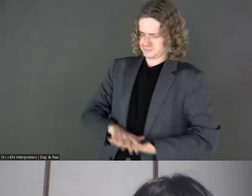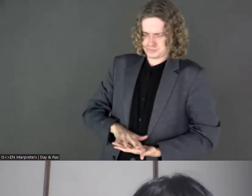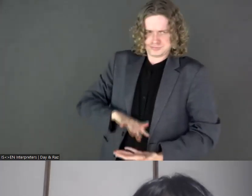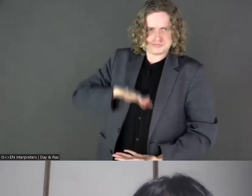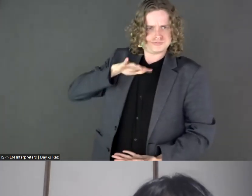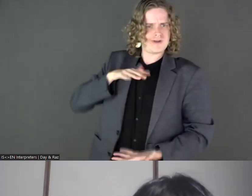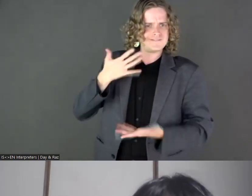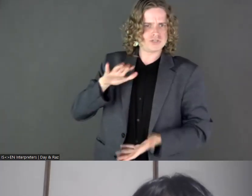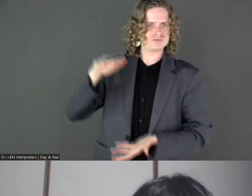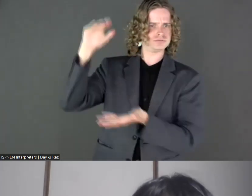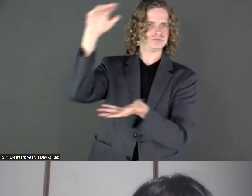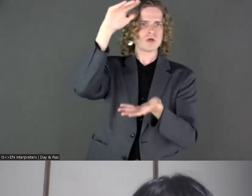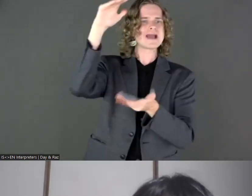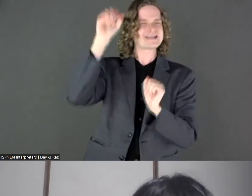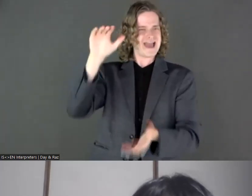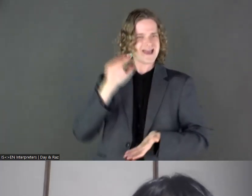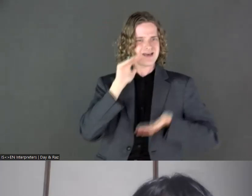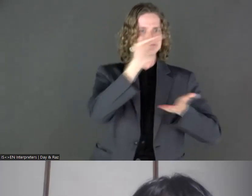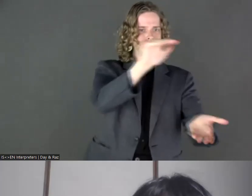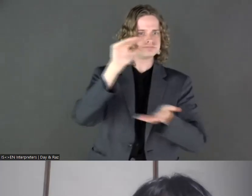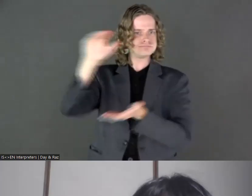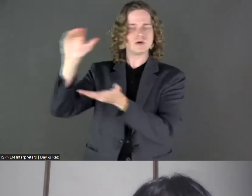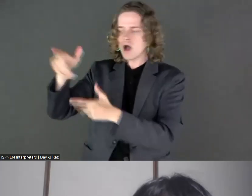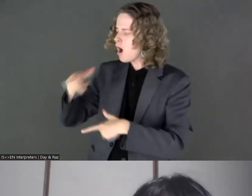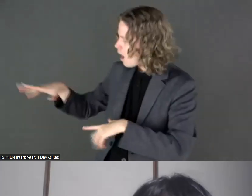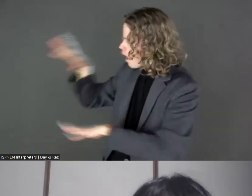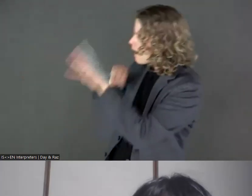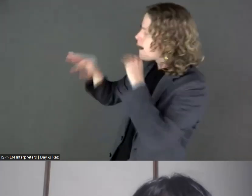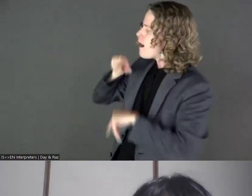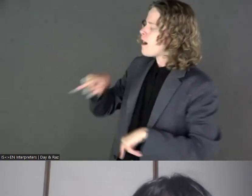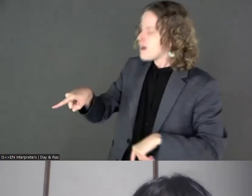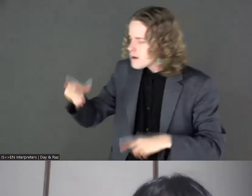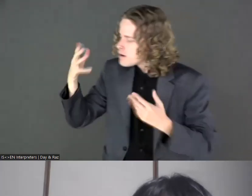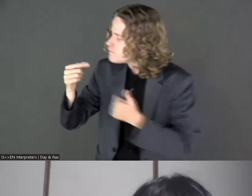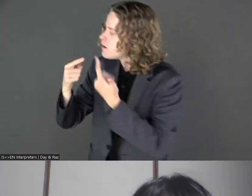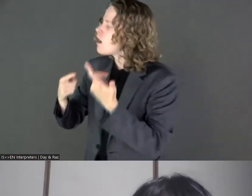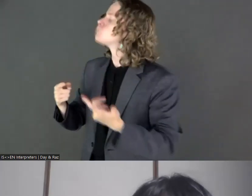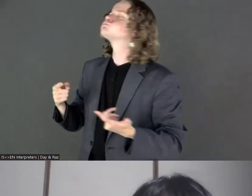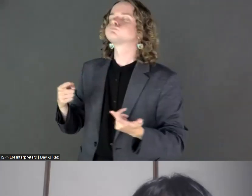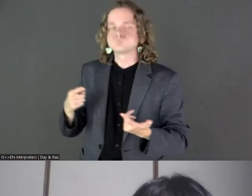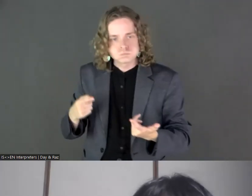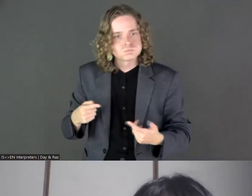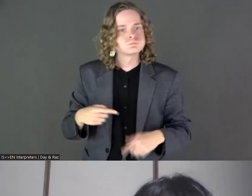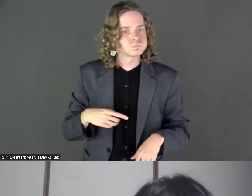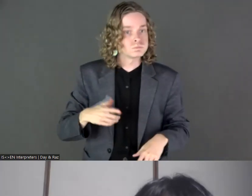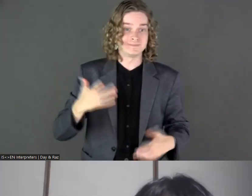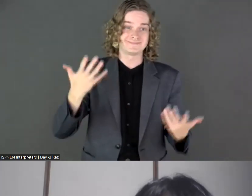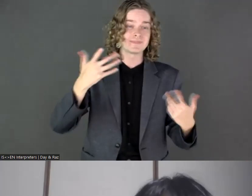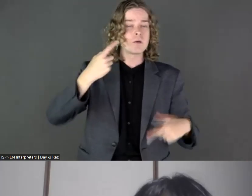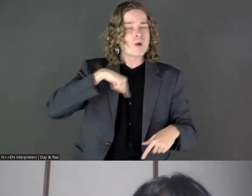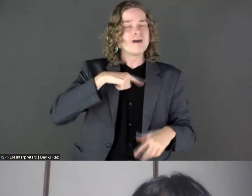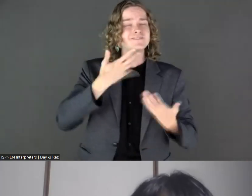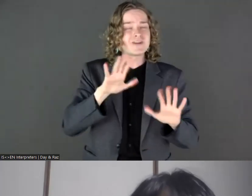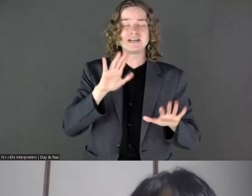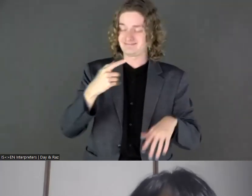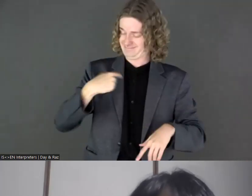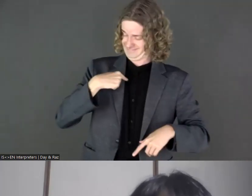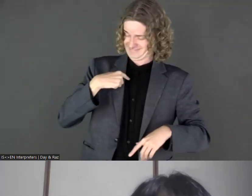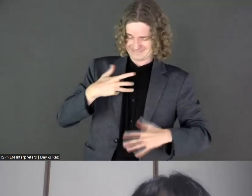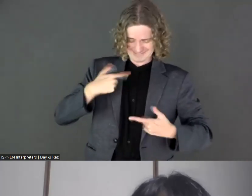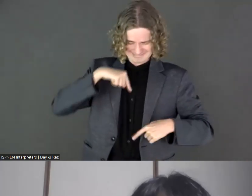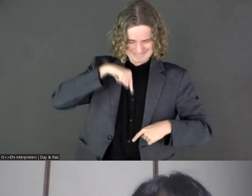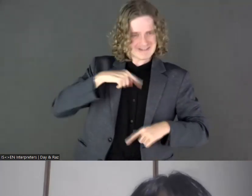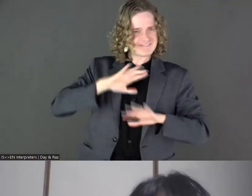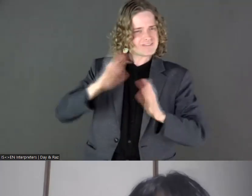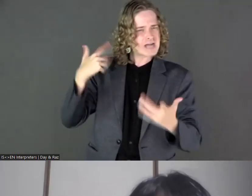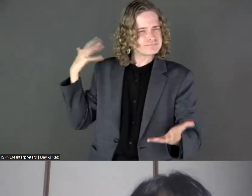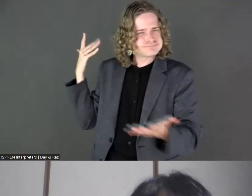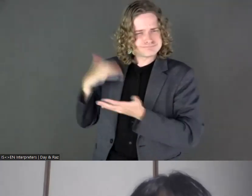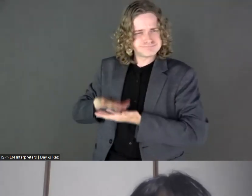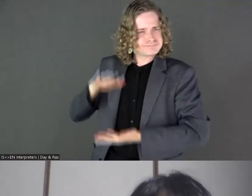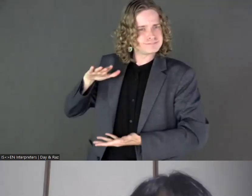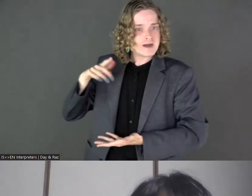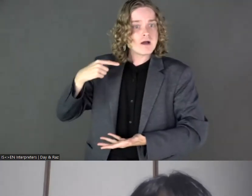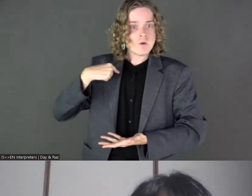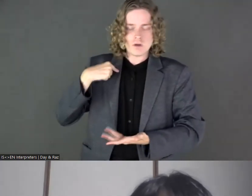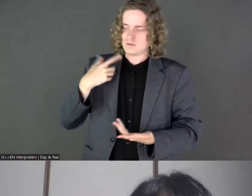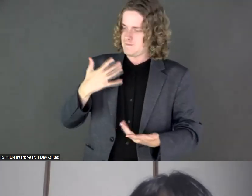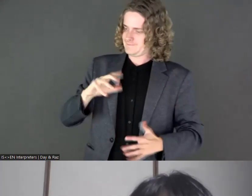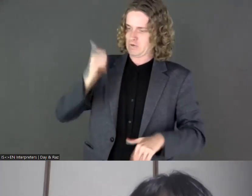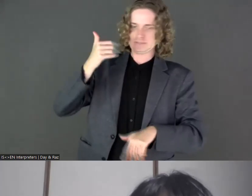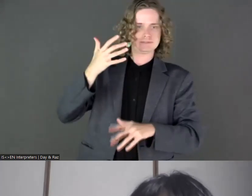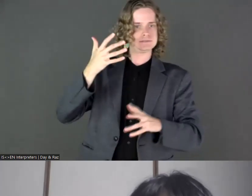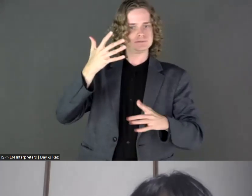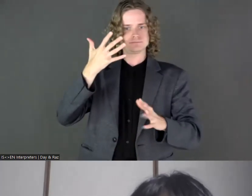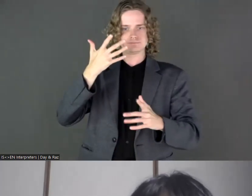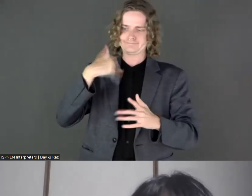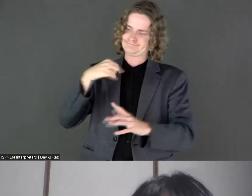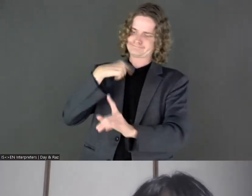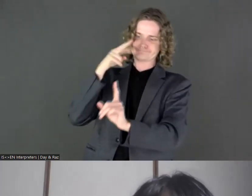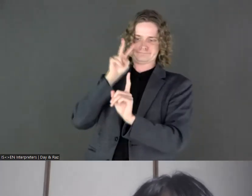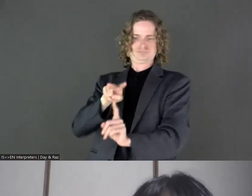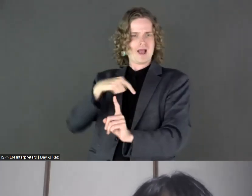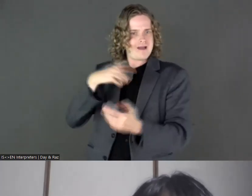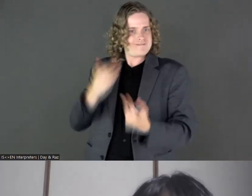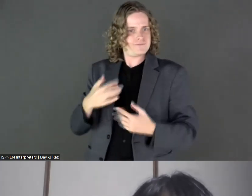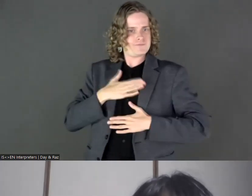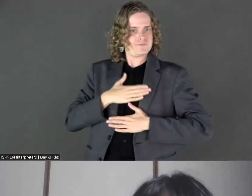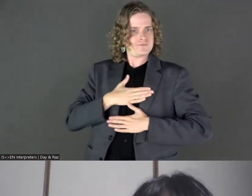We have first hand experience on many things and we would like partners who come to Moldova with